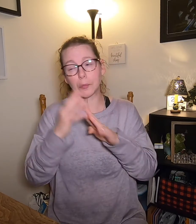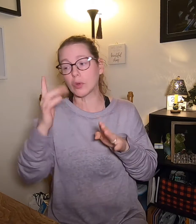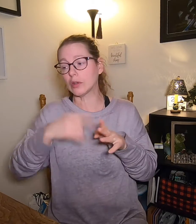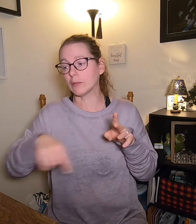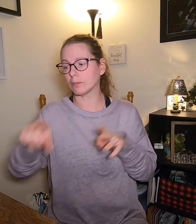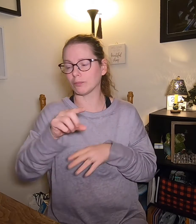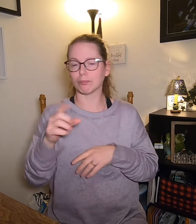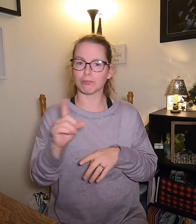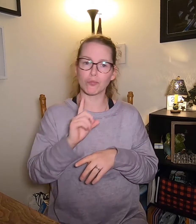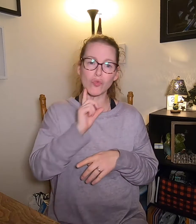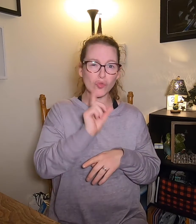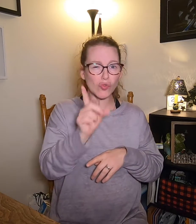Sure!!